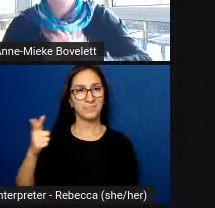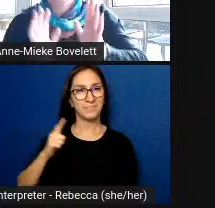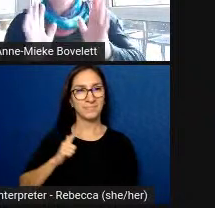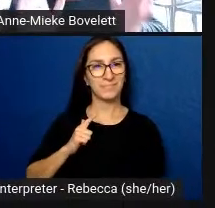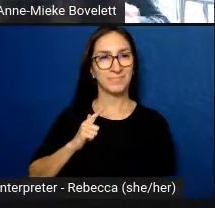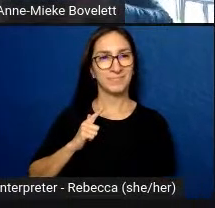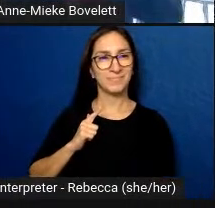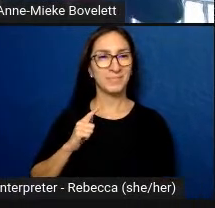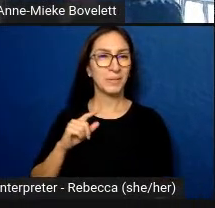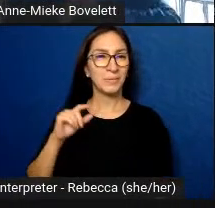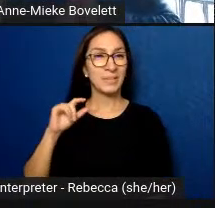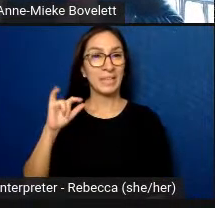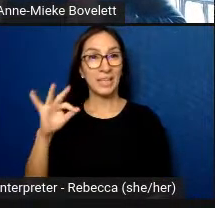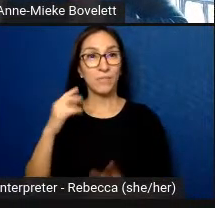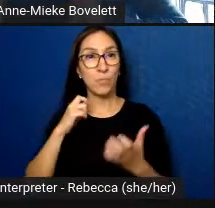So another tip if you want to